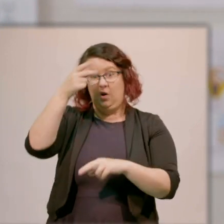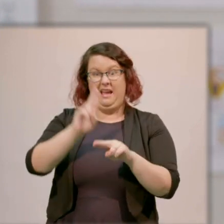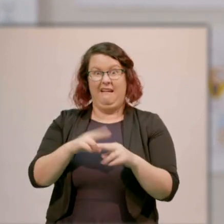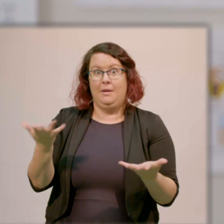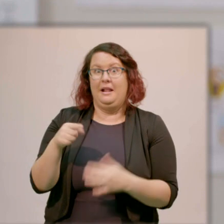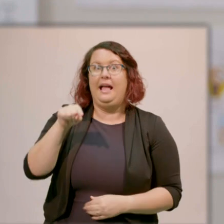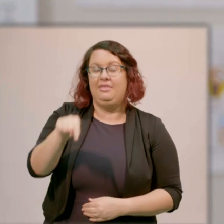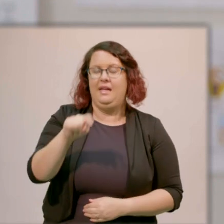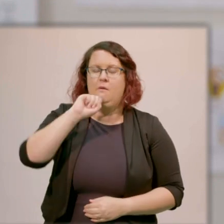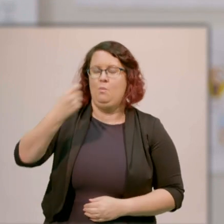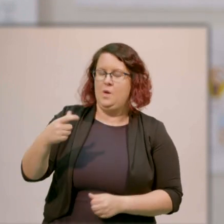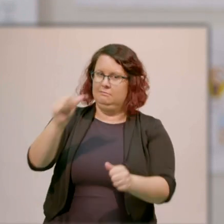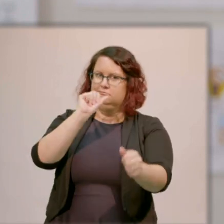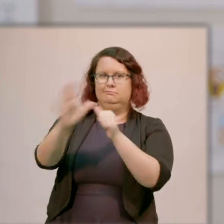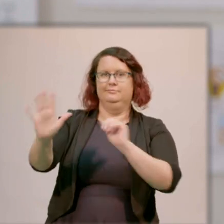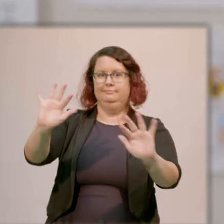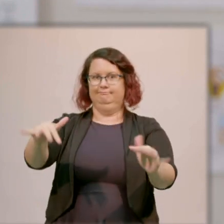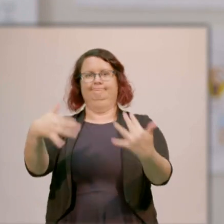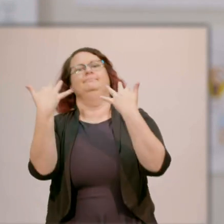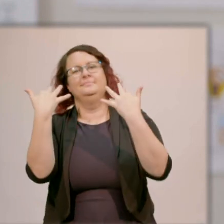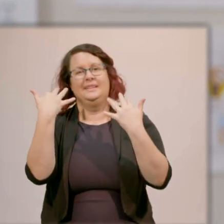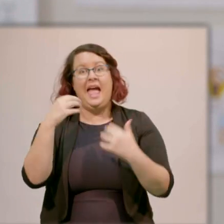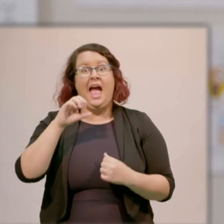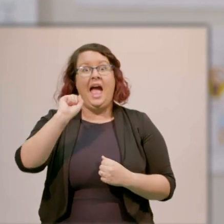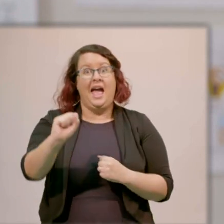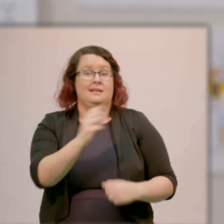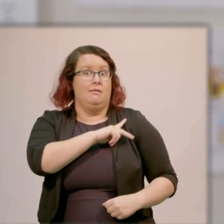It was her best chance to win Prince Dwayne's heart by far,